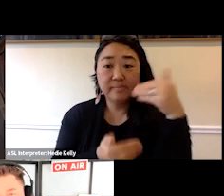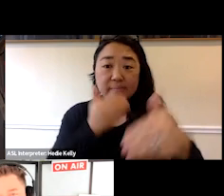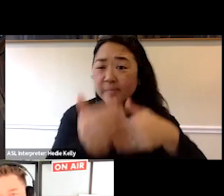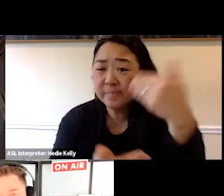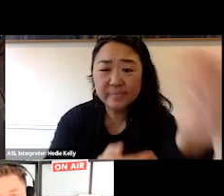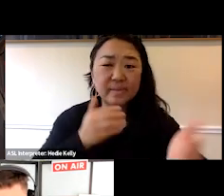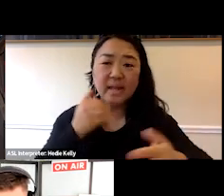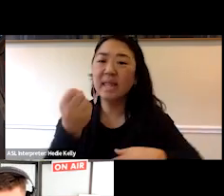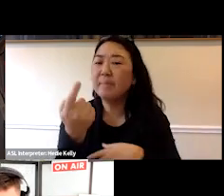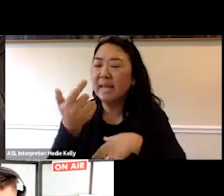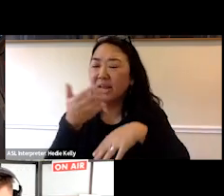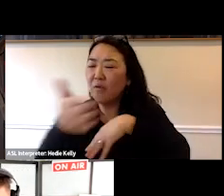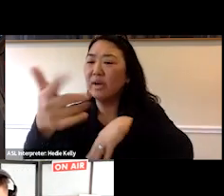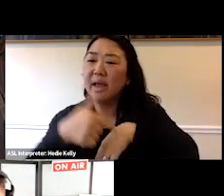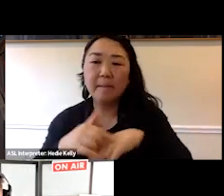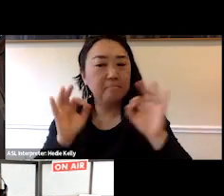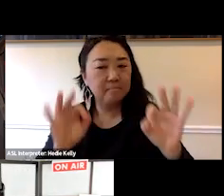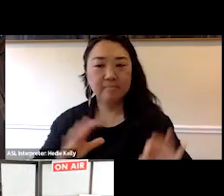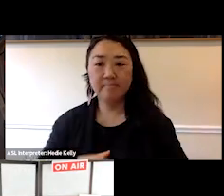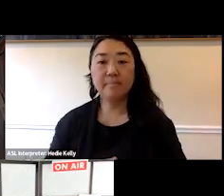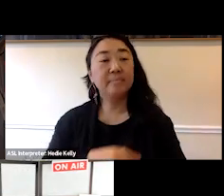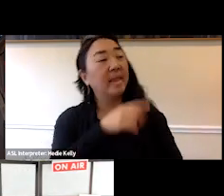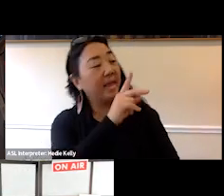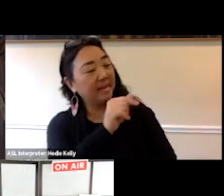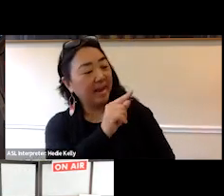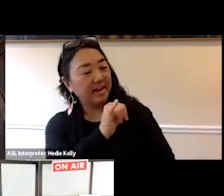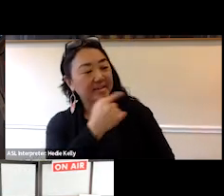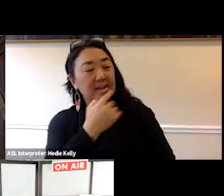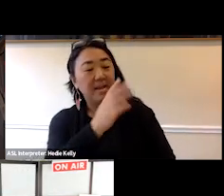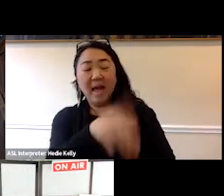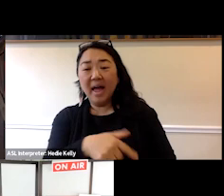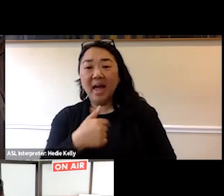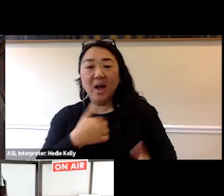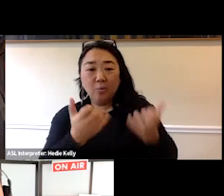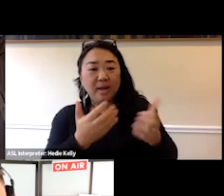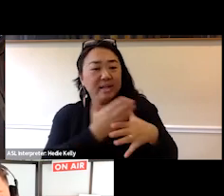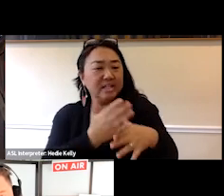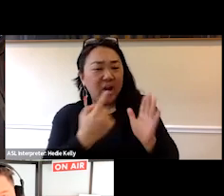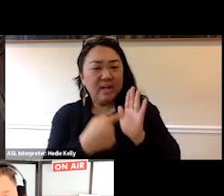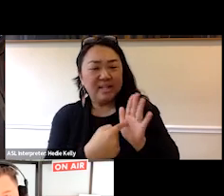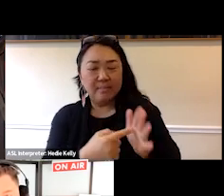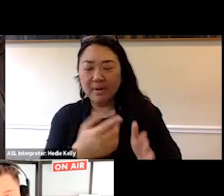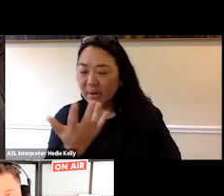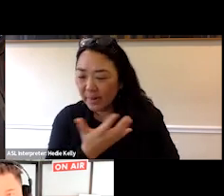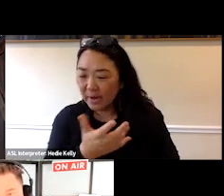Yeah, there was a great example that I'd love to share with everyone is almost sort of a final takeaway.